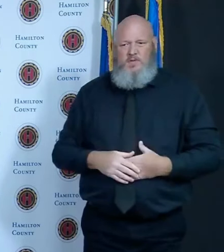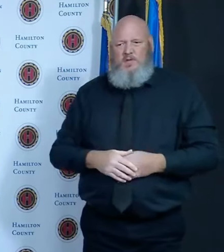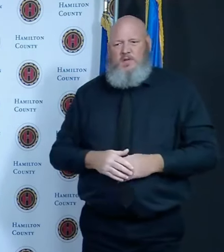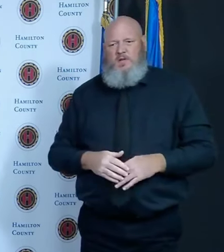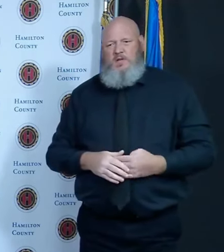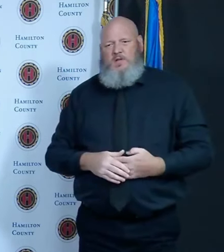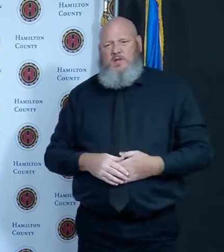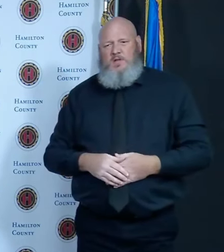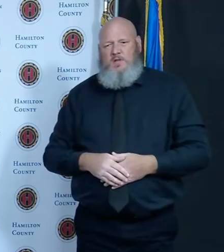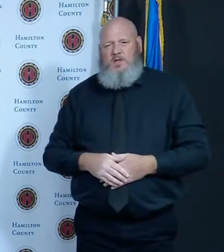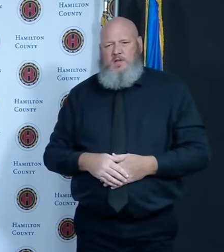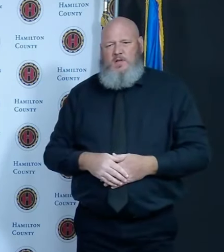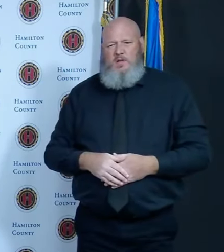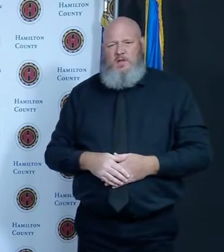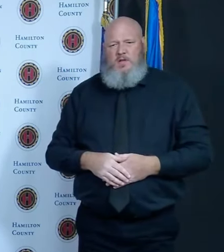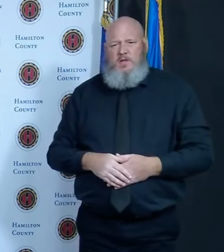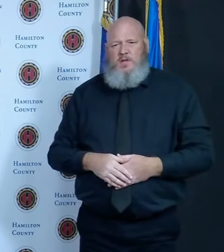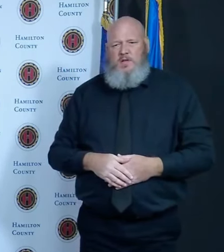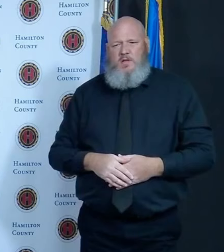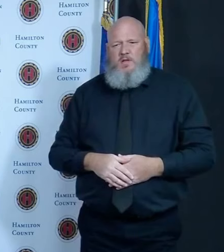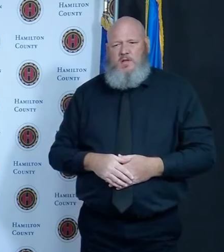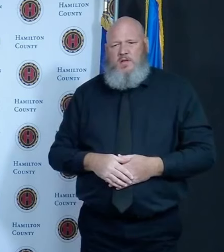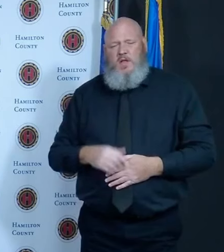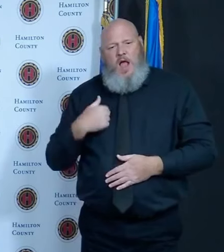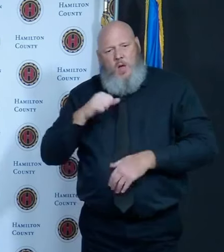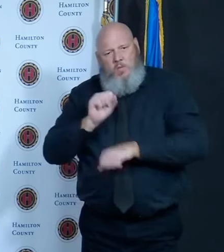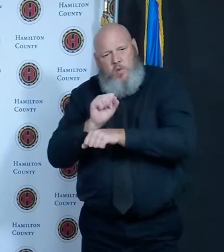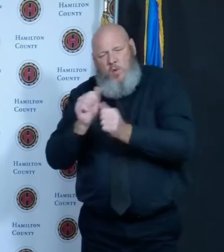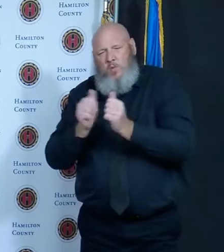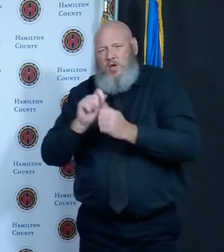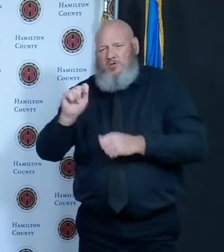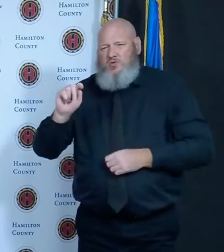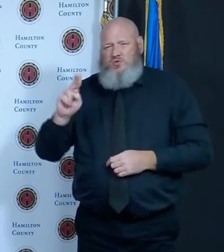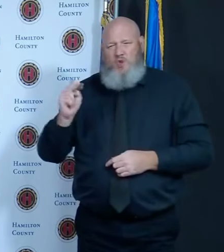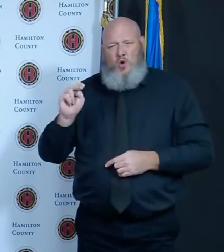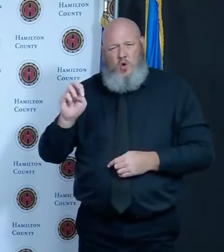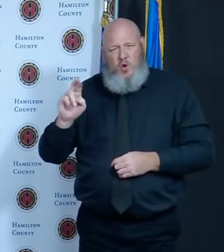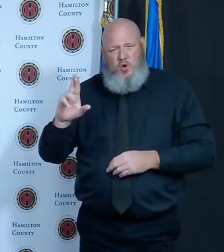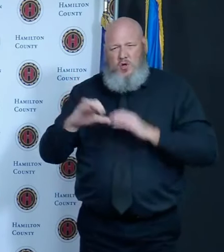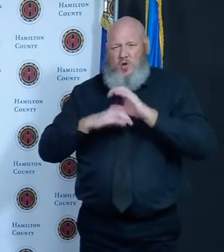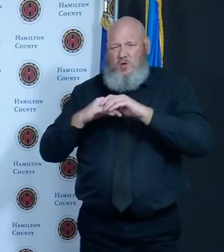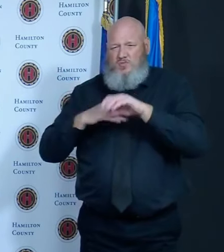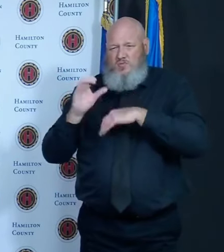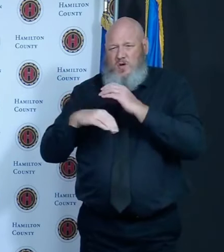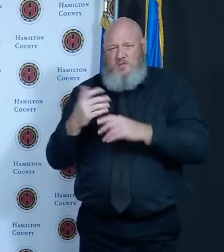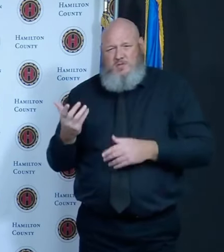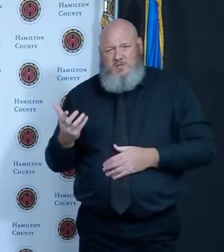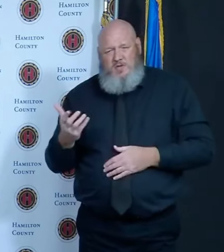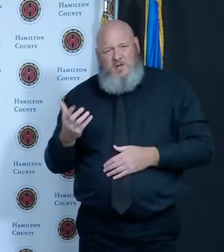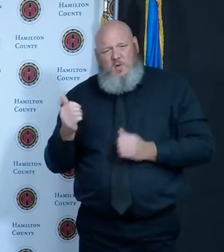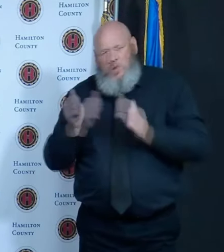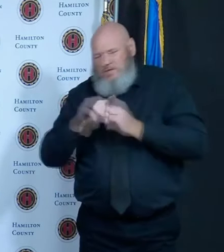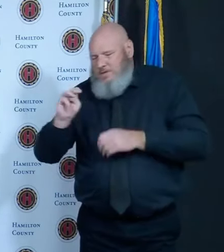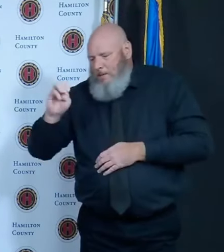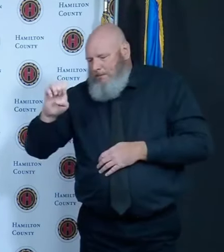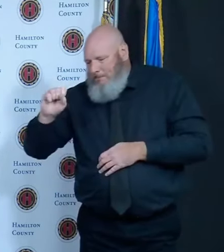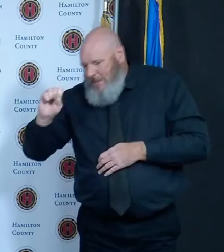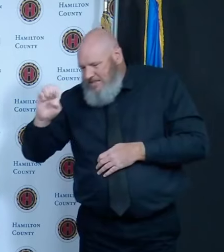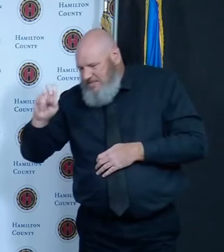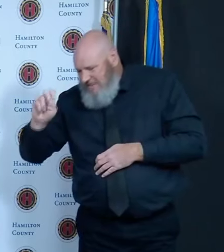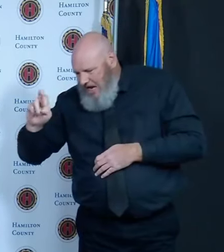we work with Messer to name a few and we have found that each one of them